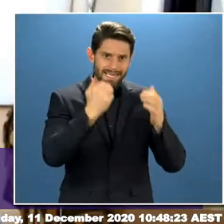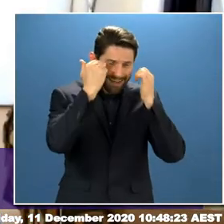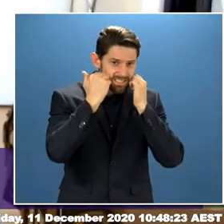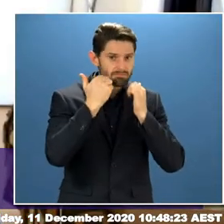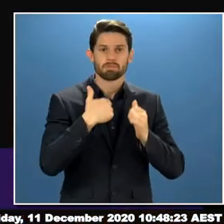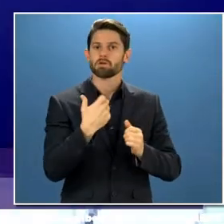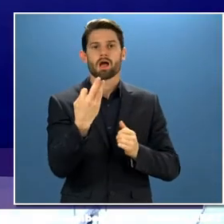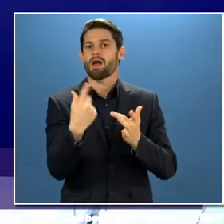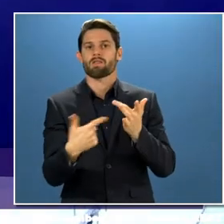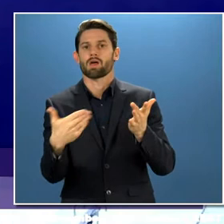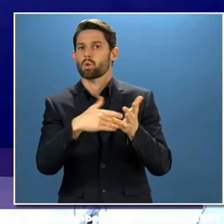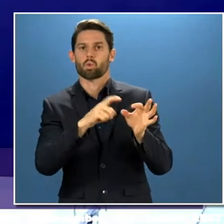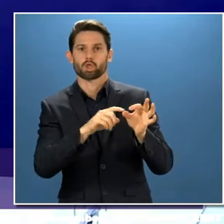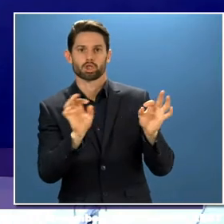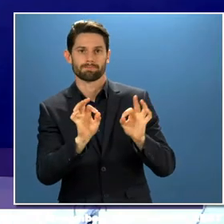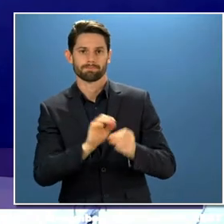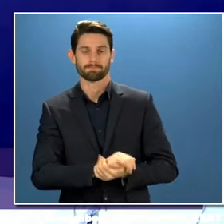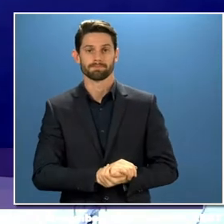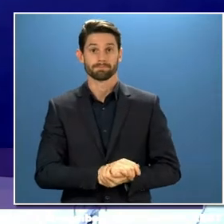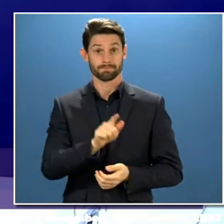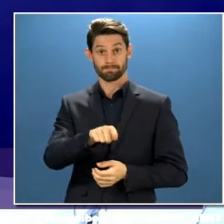Commissioner Ryan. Yes, Mr Chair, I do.